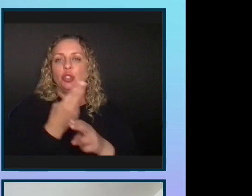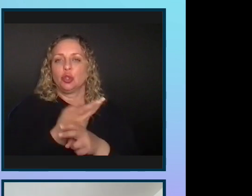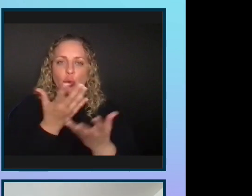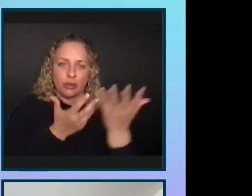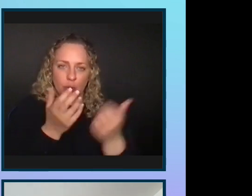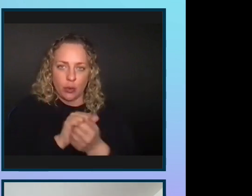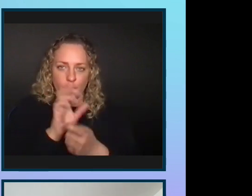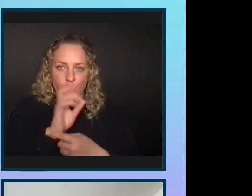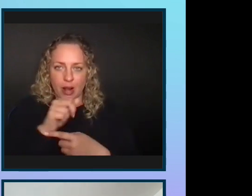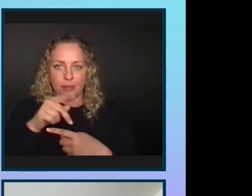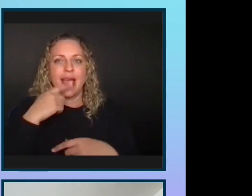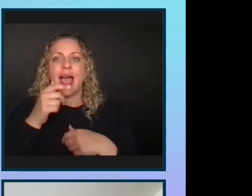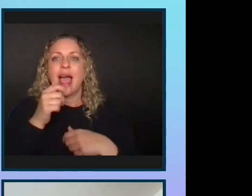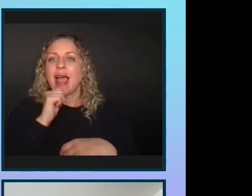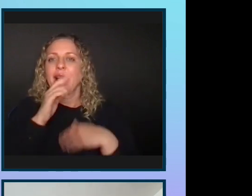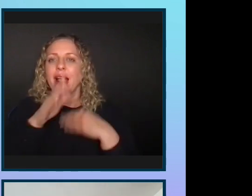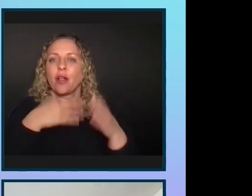and to get through the task presented to them.